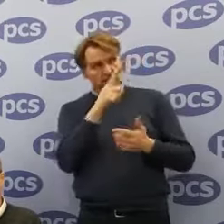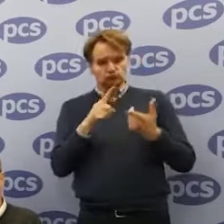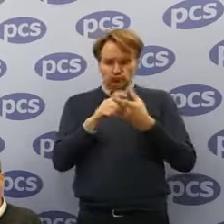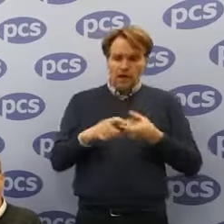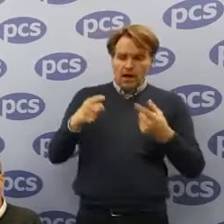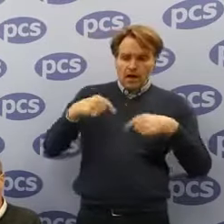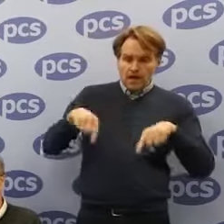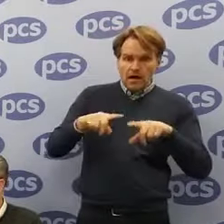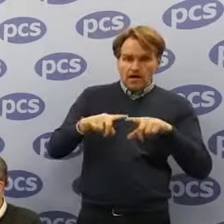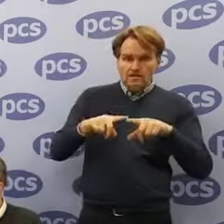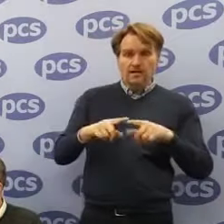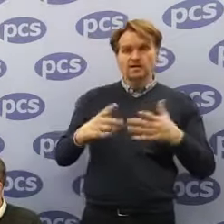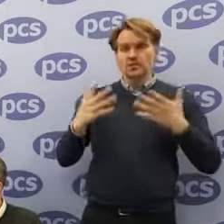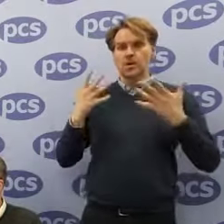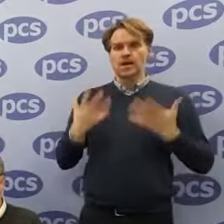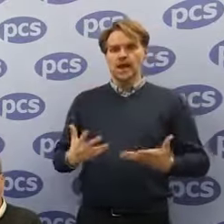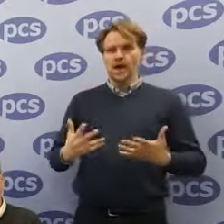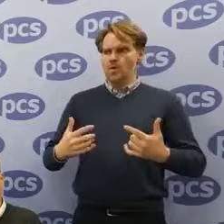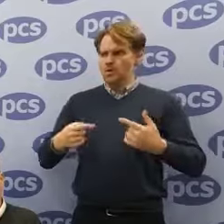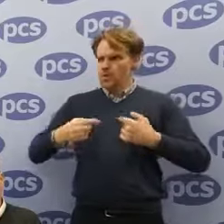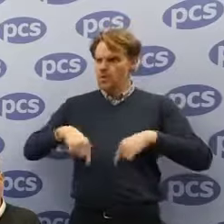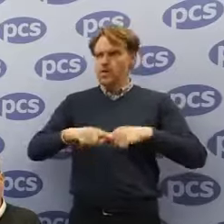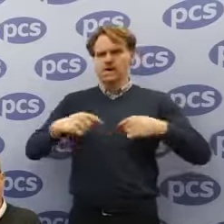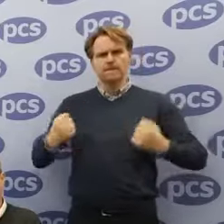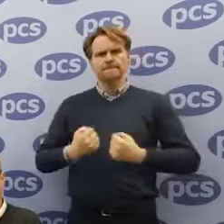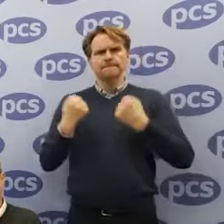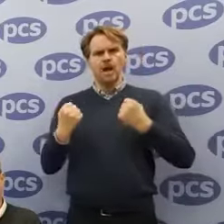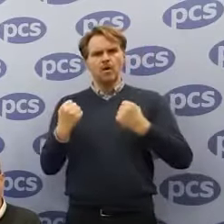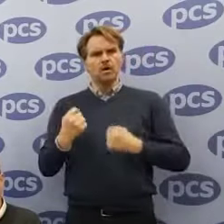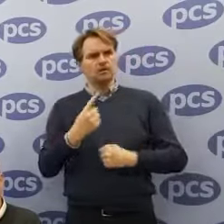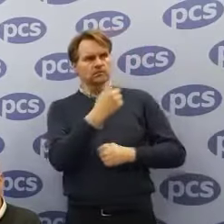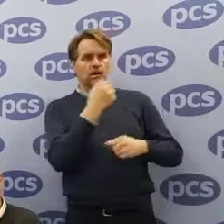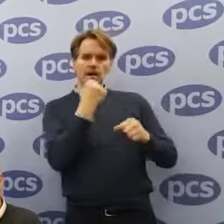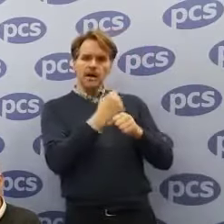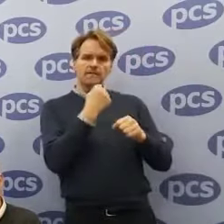given the justice of our case that our members deserve a substantial pay rise,